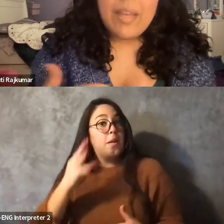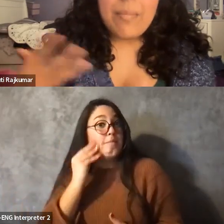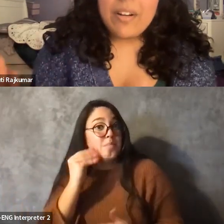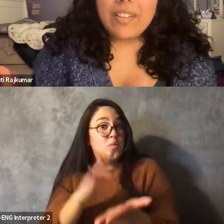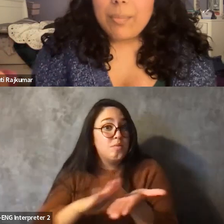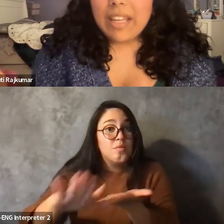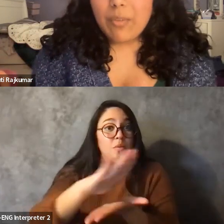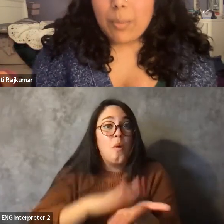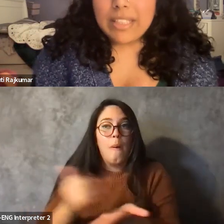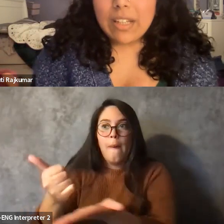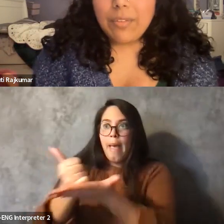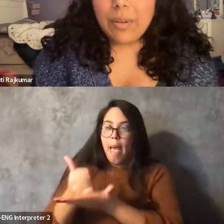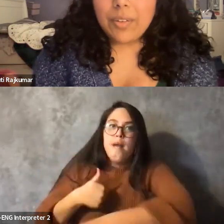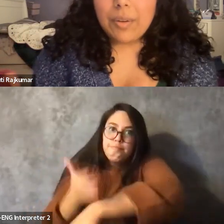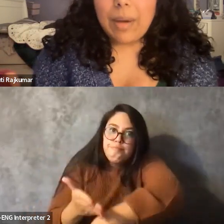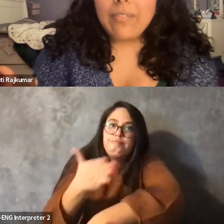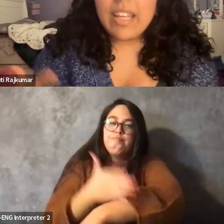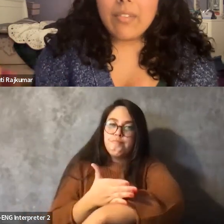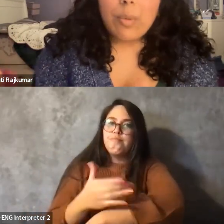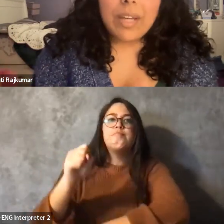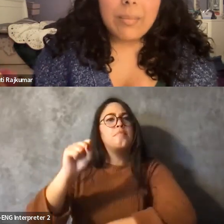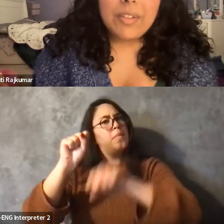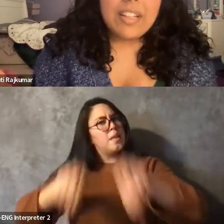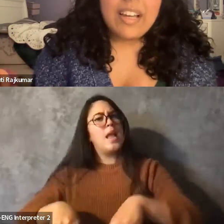at speaking for myself and also advocating for my community.